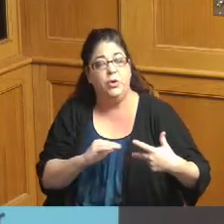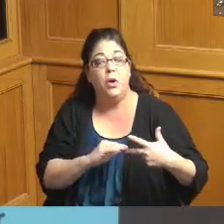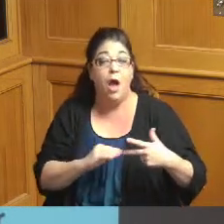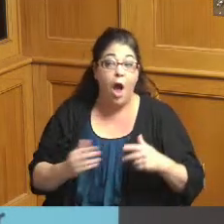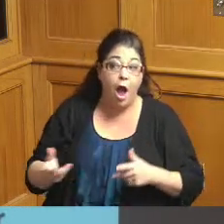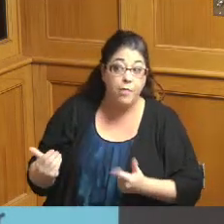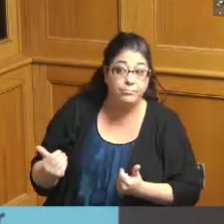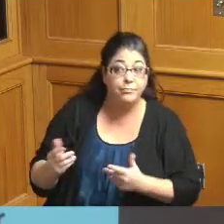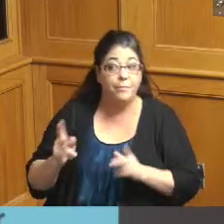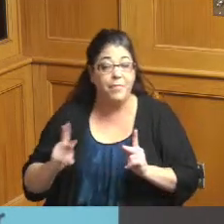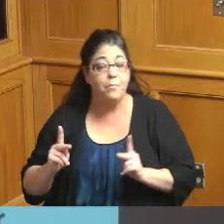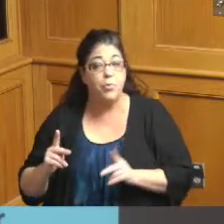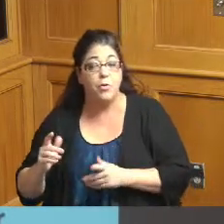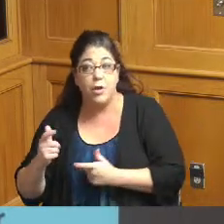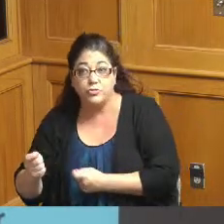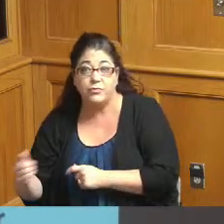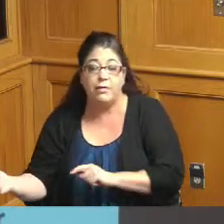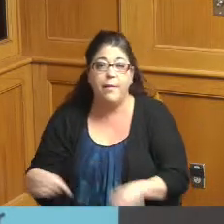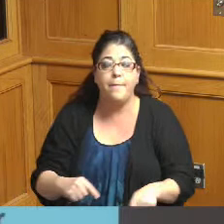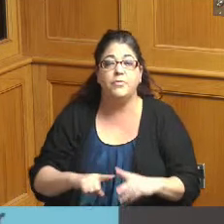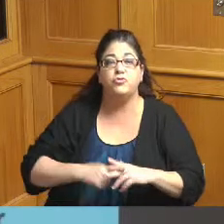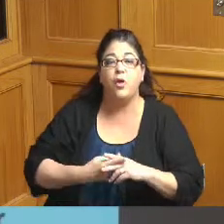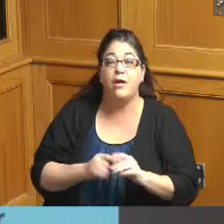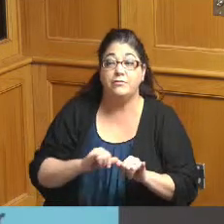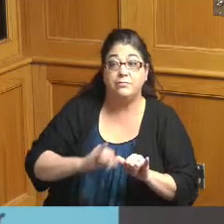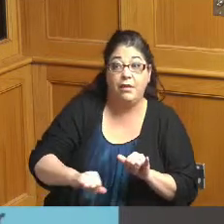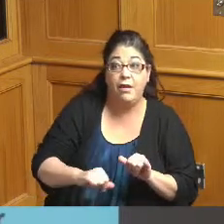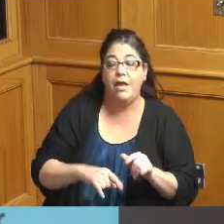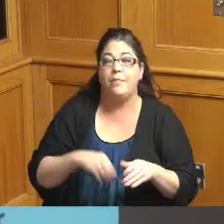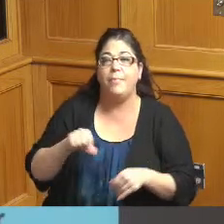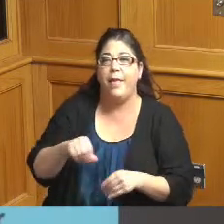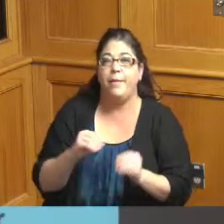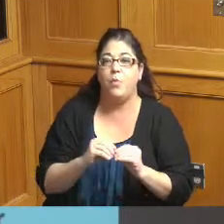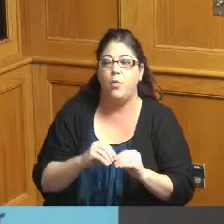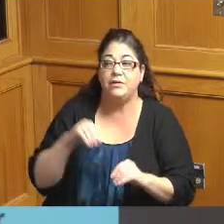but that's something that's sort of an unanswered question that we need to continue to look at